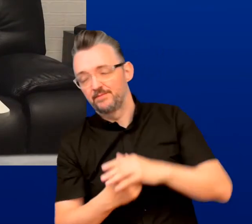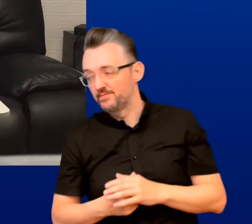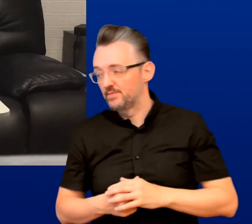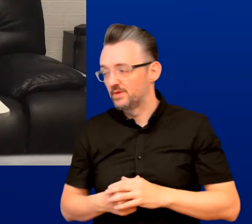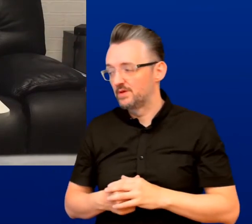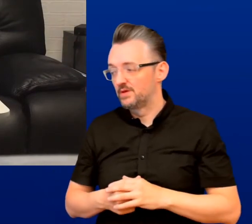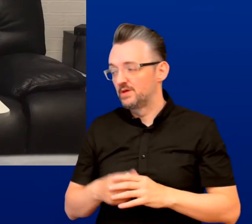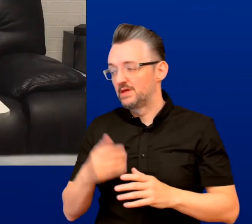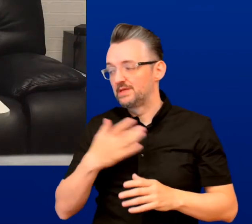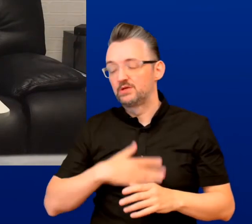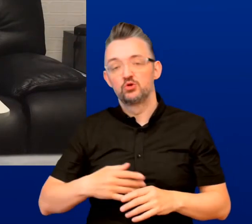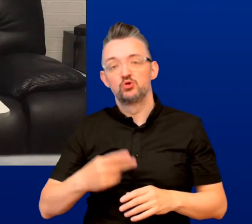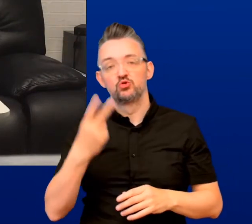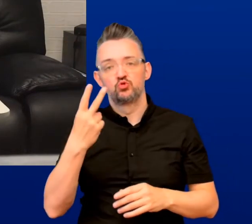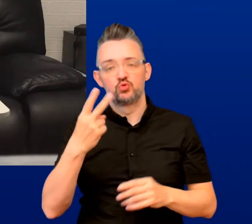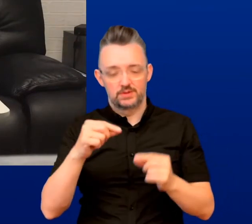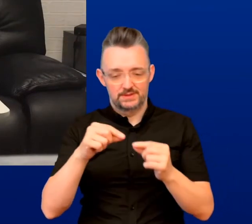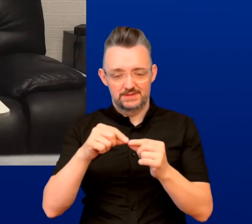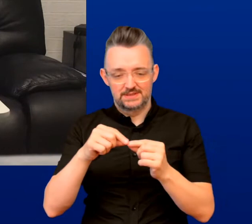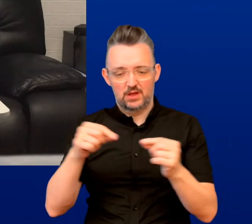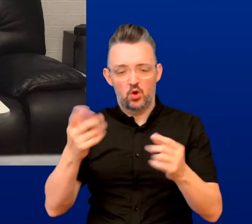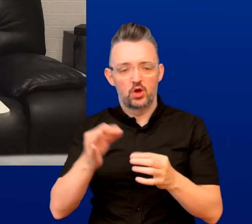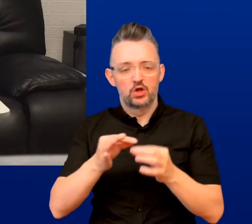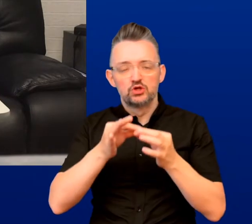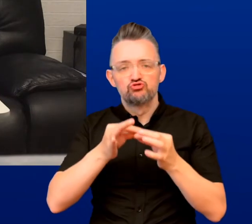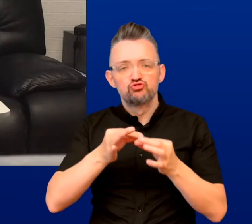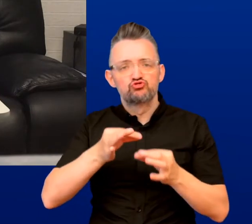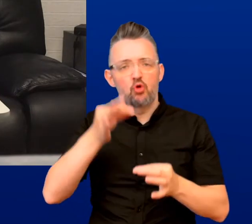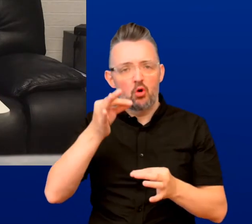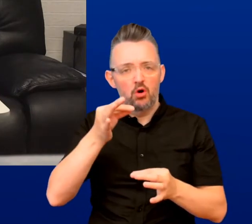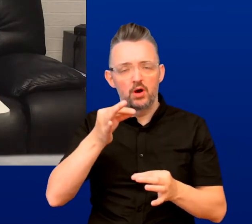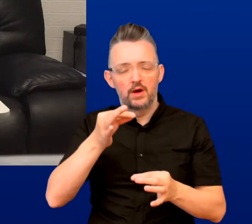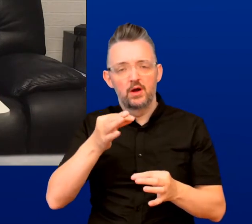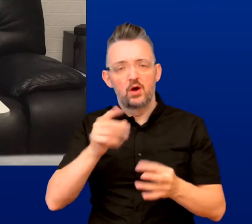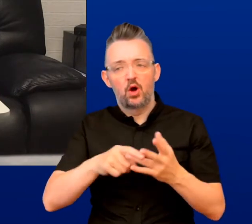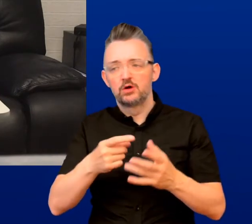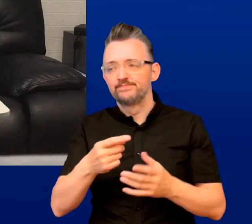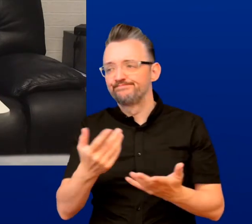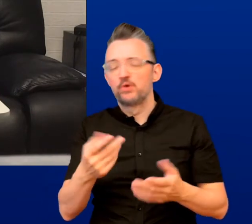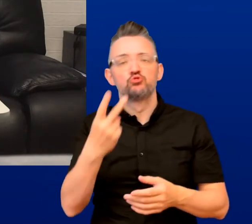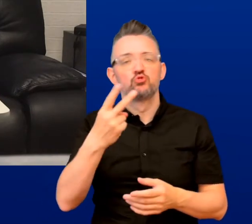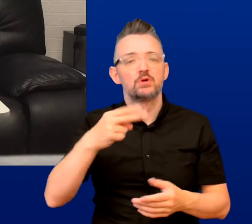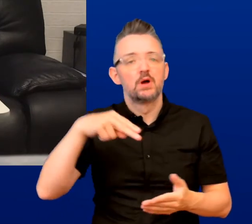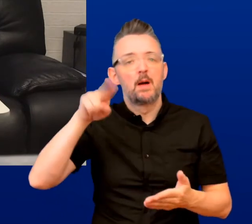sticks or two straws or two paint brushes. In my case I've got